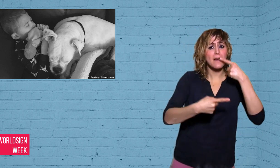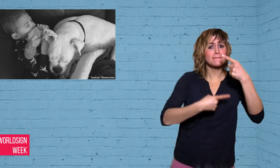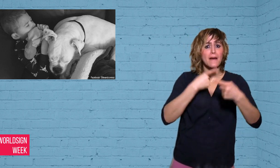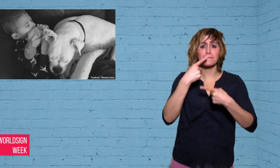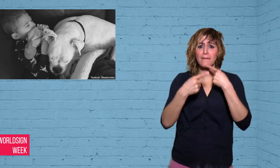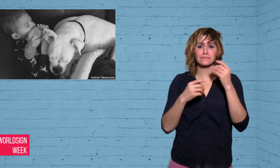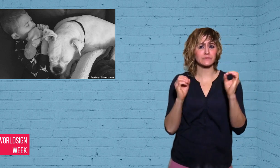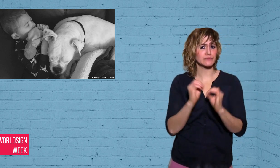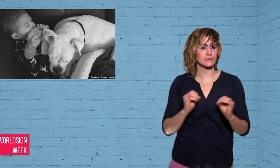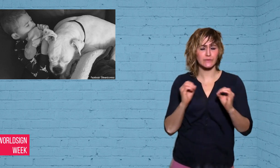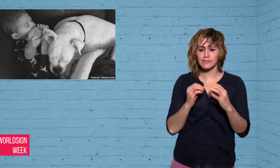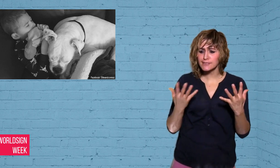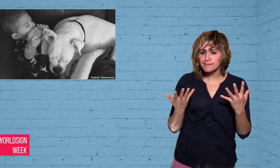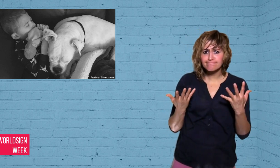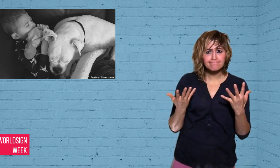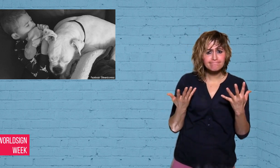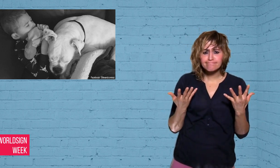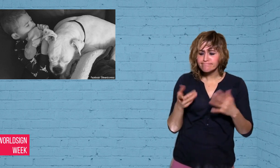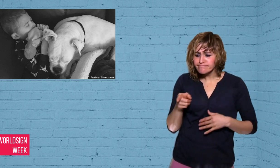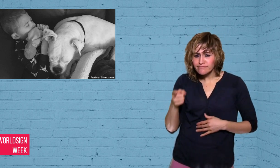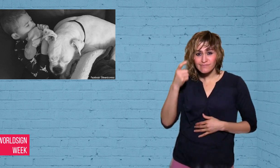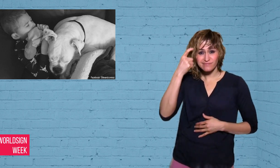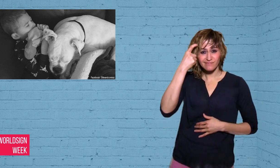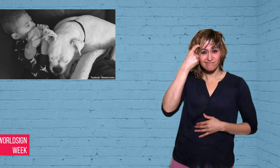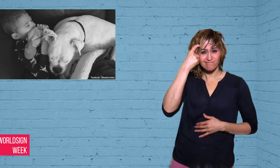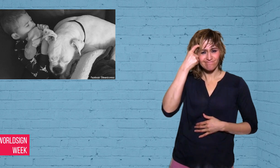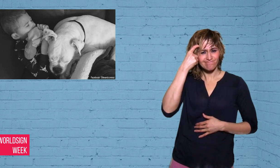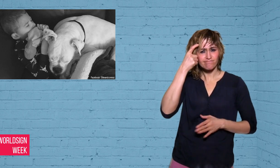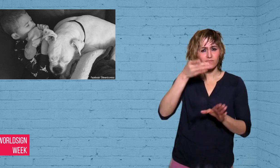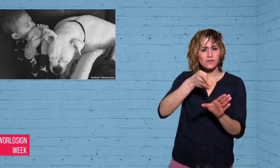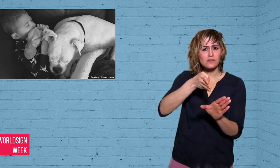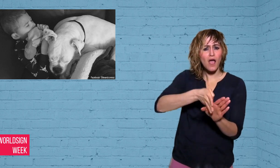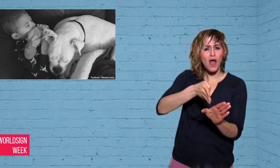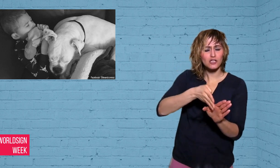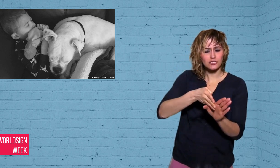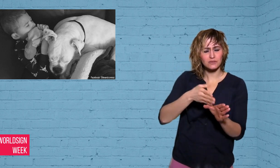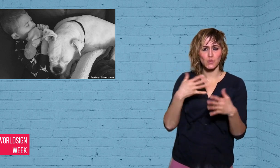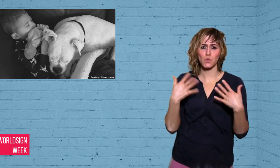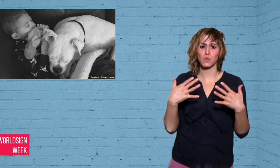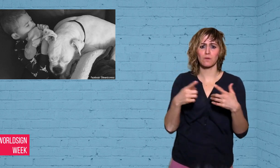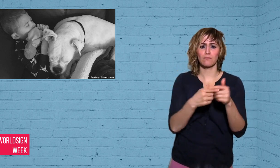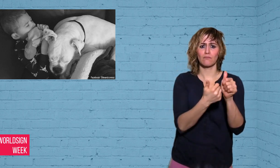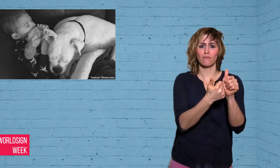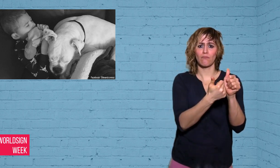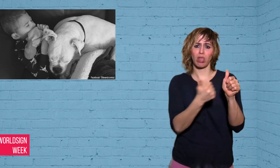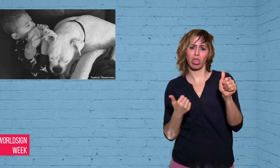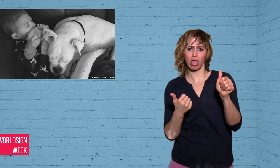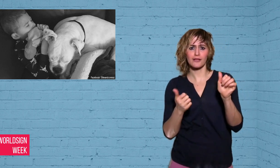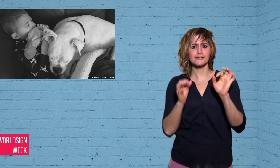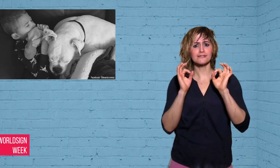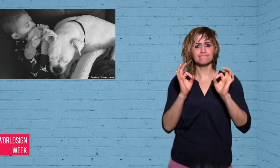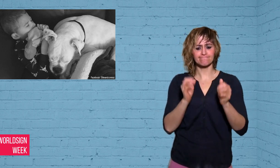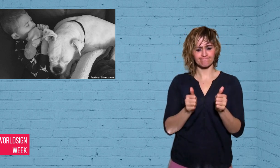physically and emotionally.